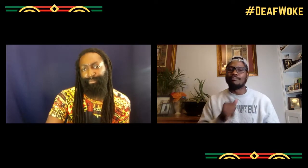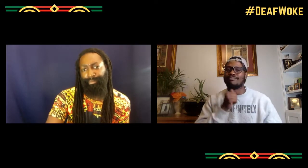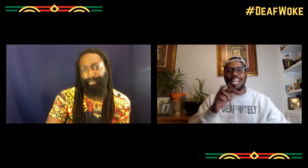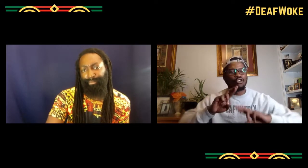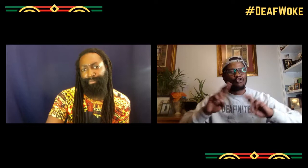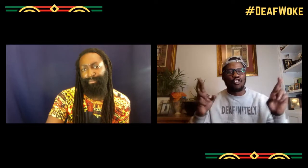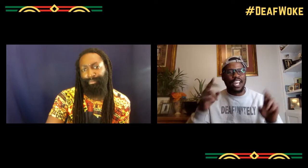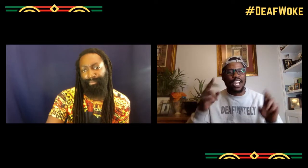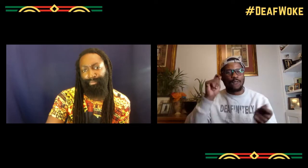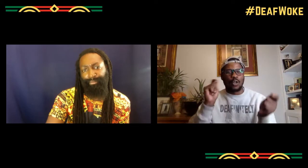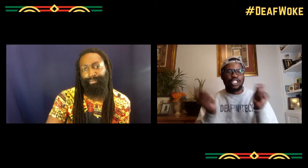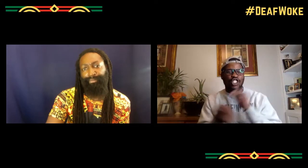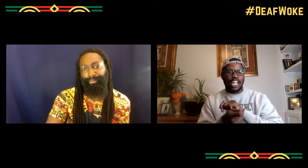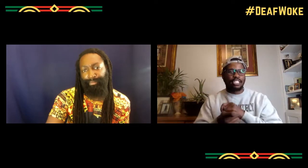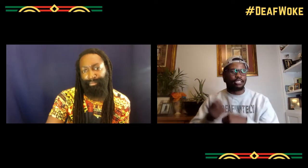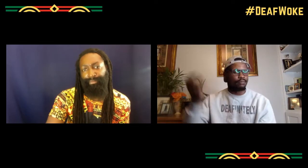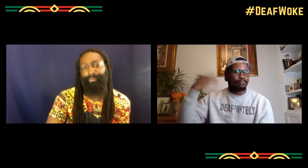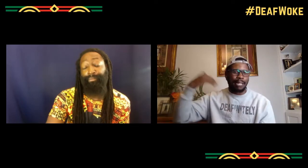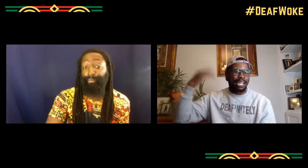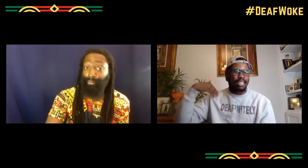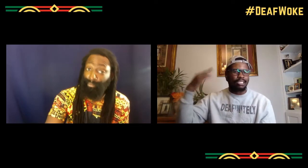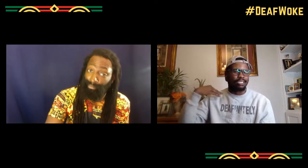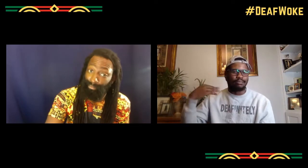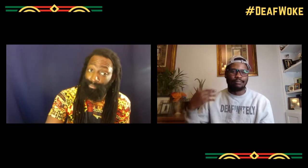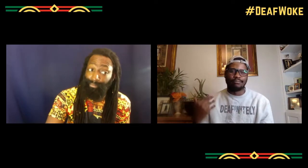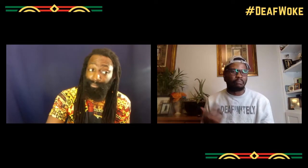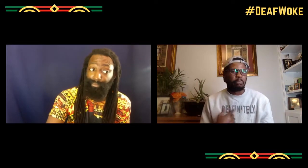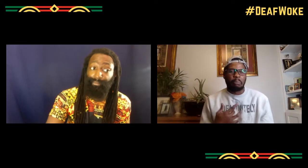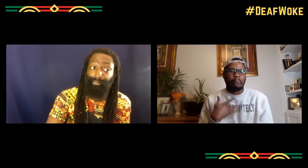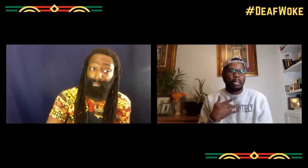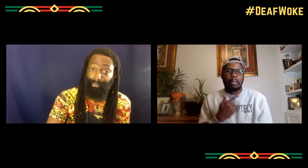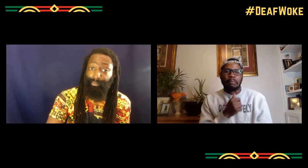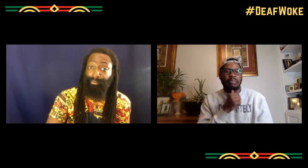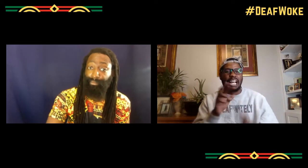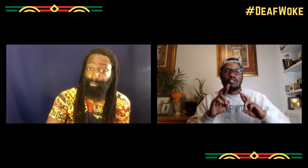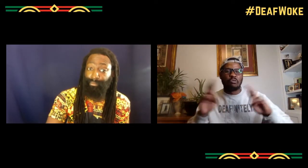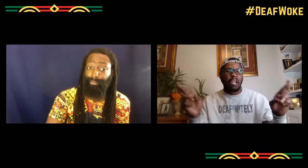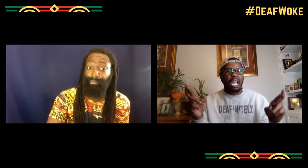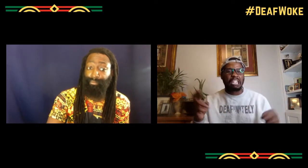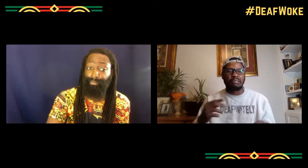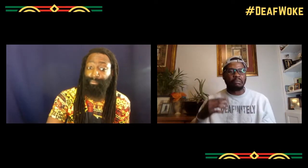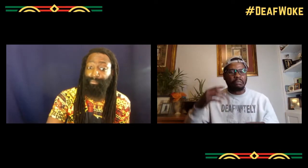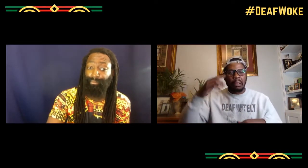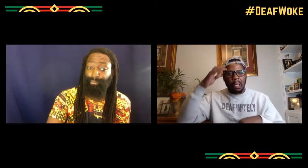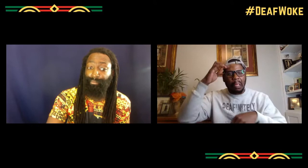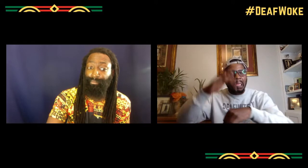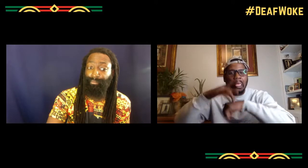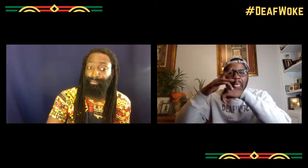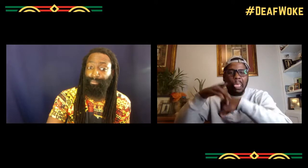What I've learned and what I feel is that back then, you know, deaf community wasn't ready.